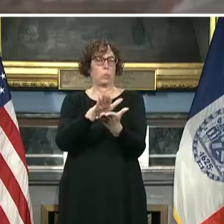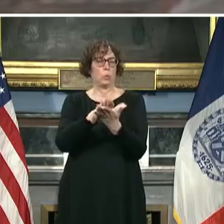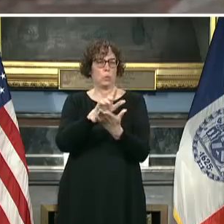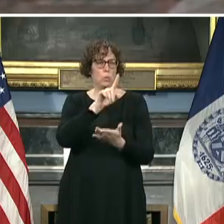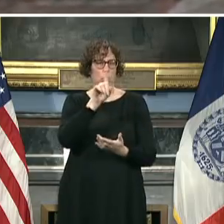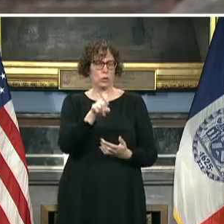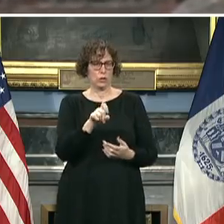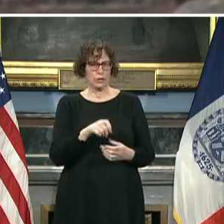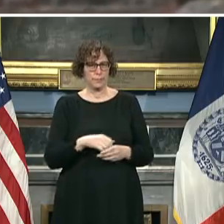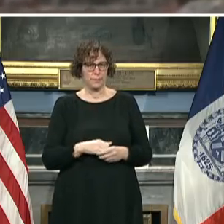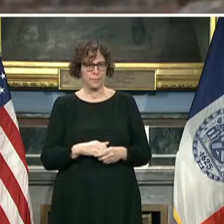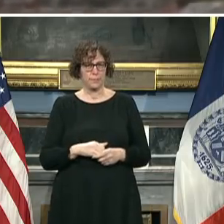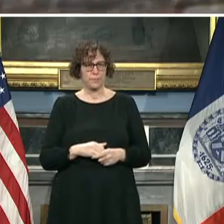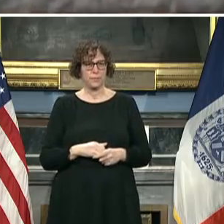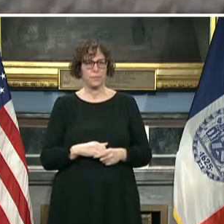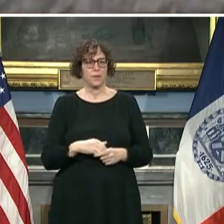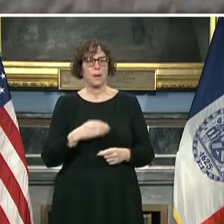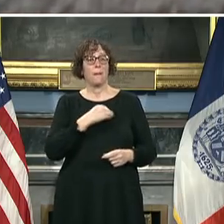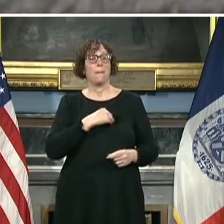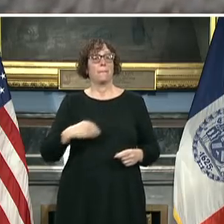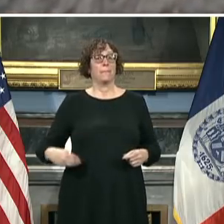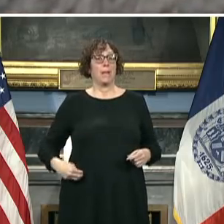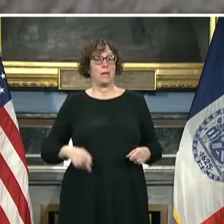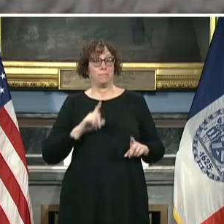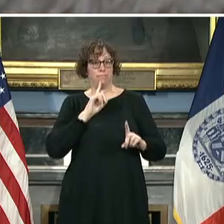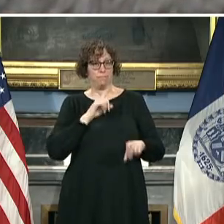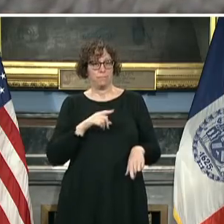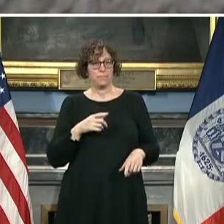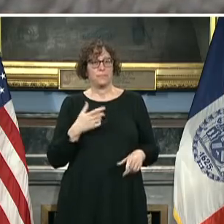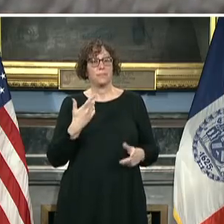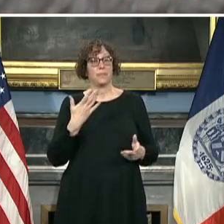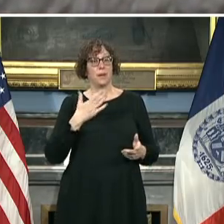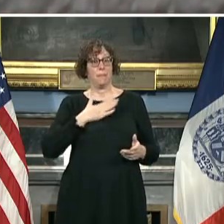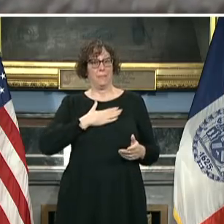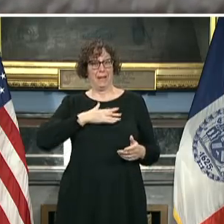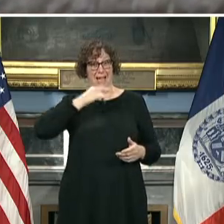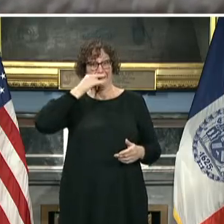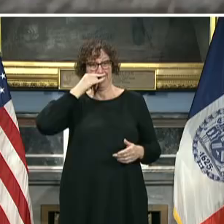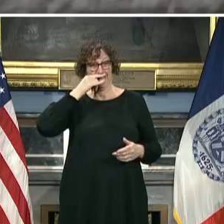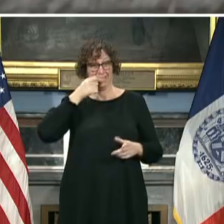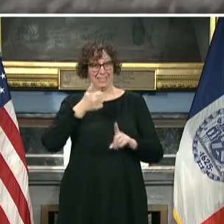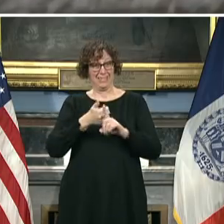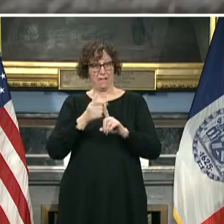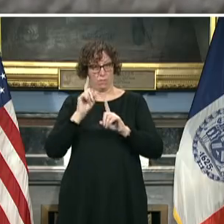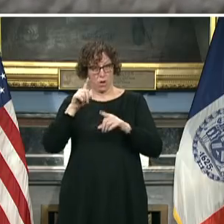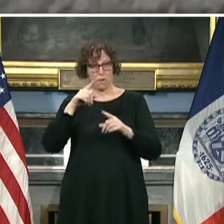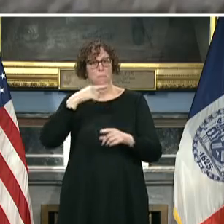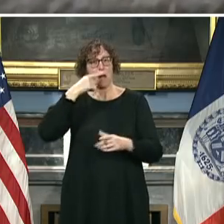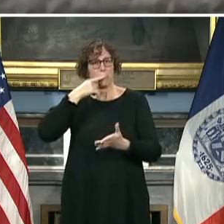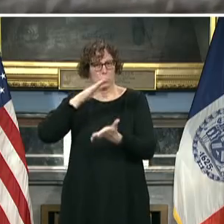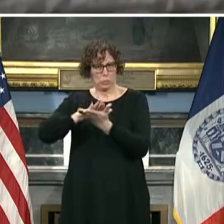TNHAK YOU FOR THE QUESTION. NDA AIAGN, IWAS A PUBLIC SCHOOL PARENTOR F THE WHOLE TIME MY KIDS WENT TO